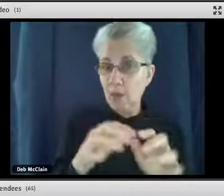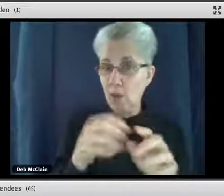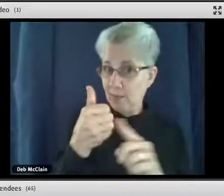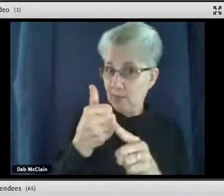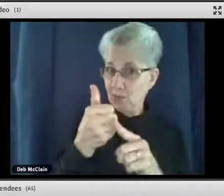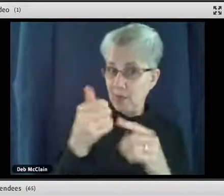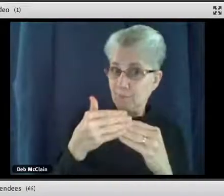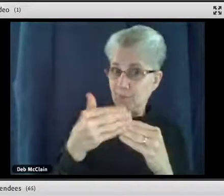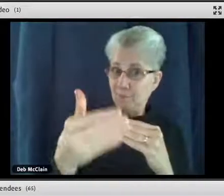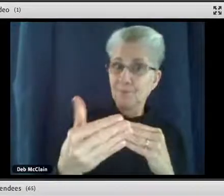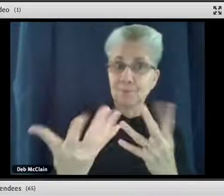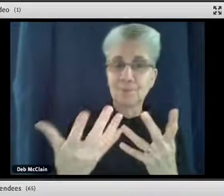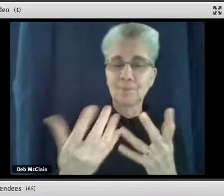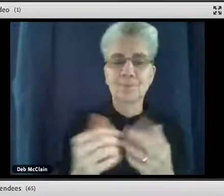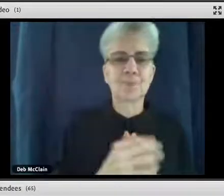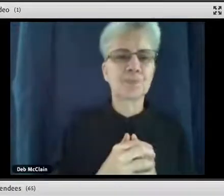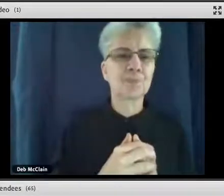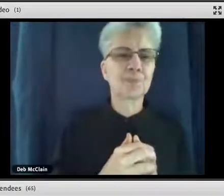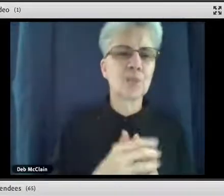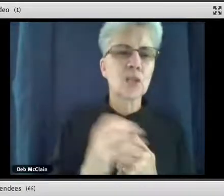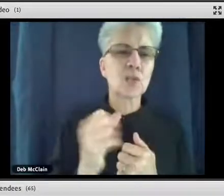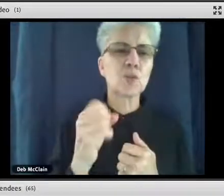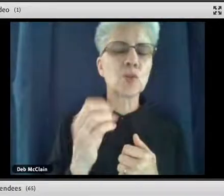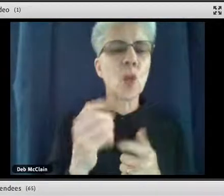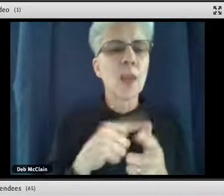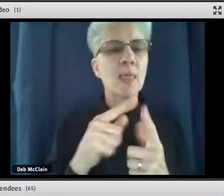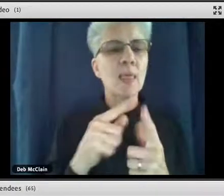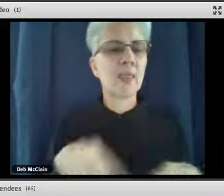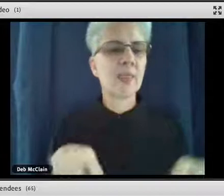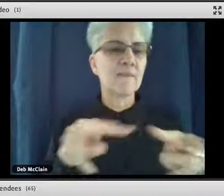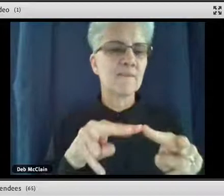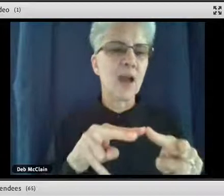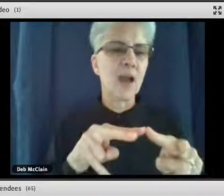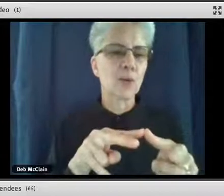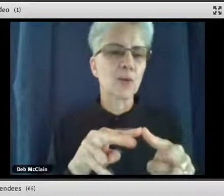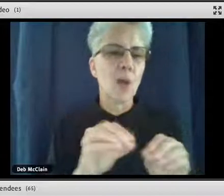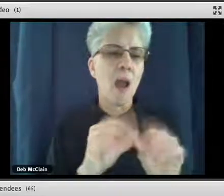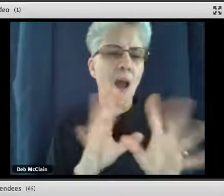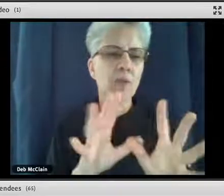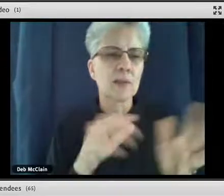Maybe you can fill in the rest of it yourself. That would be awesome. So and then the value, obviously, we're going to --